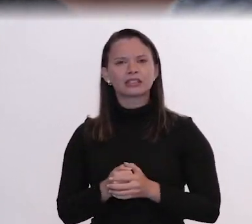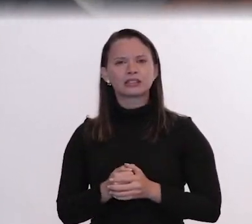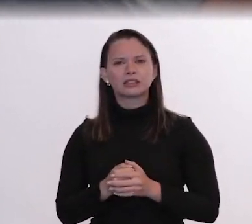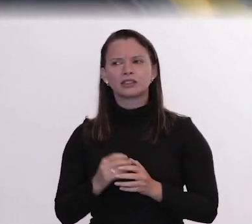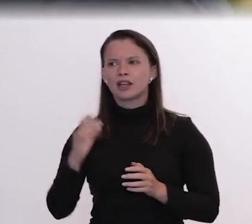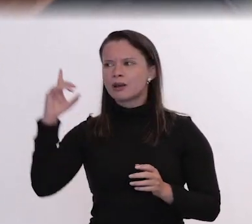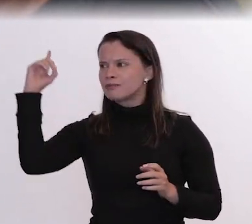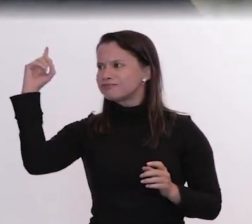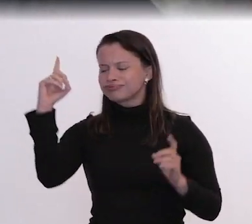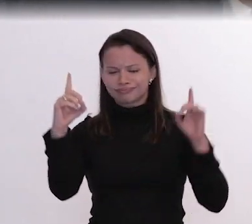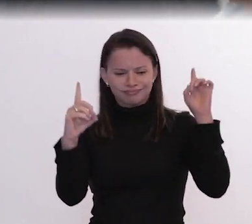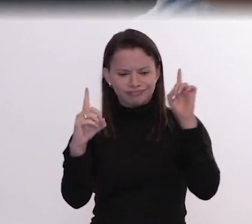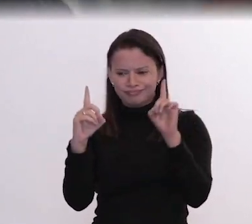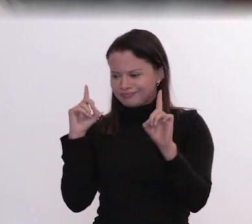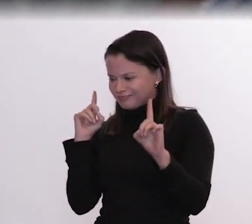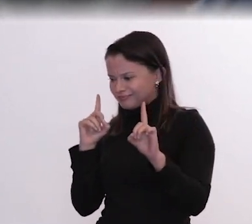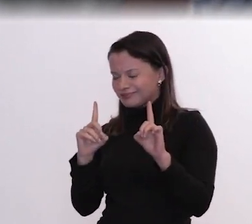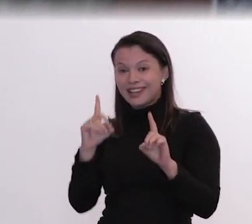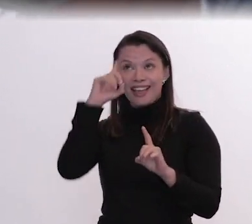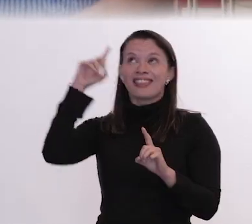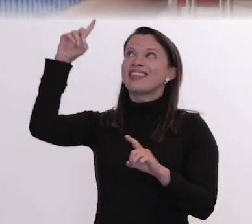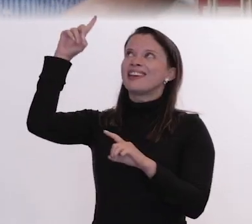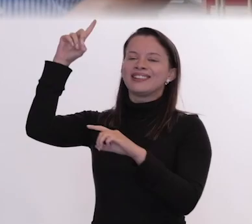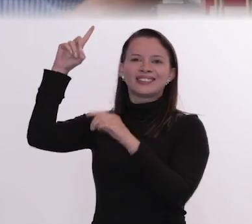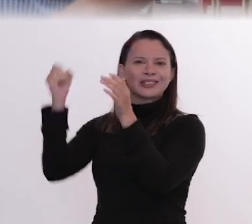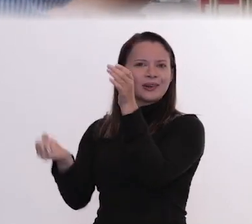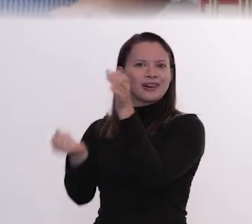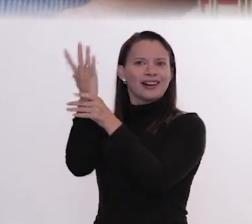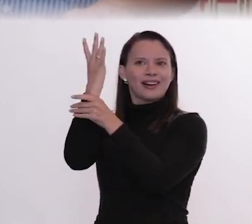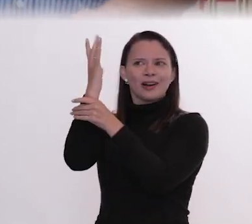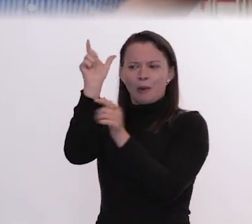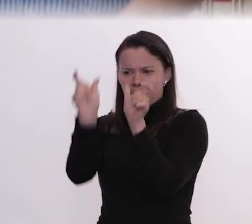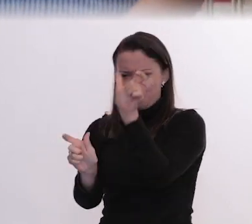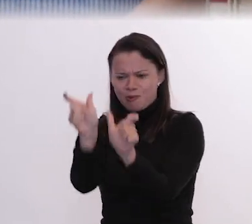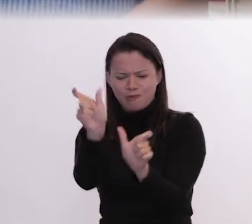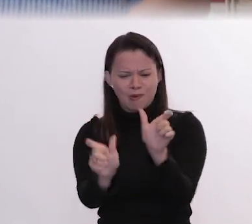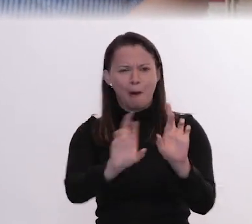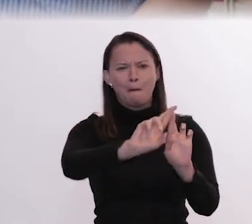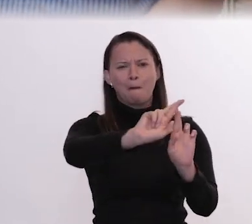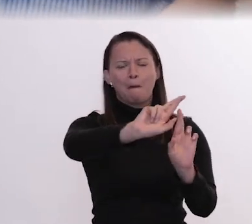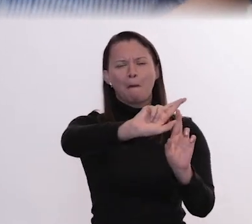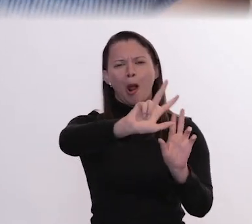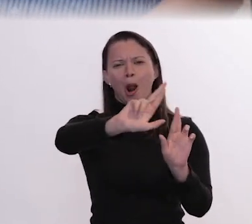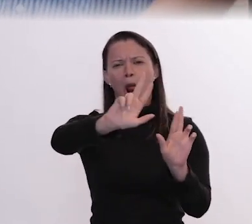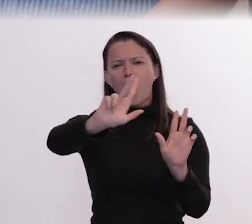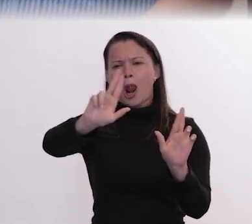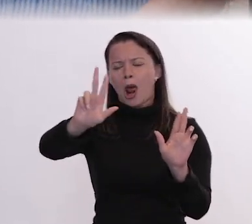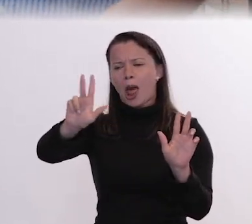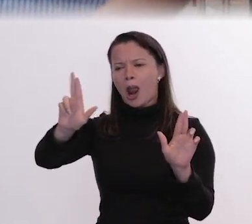gathered here. All species, if you think about something, you will find it here, you know?